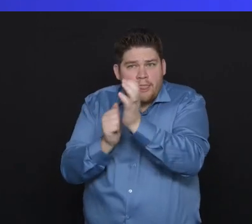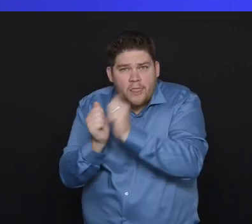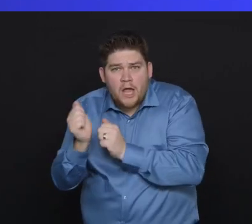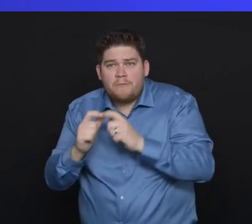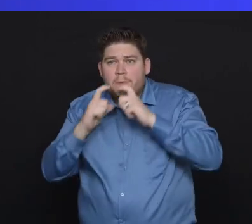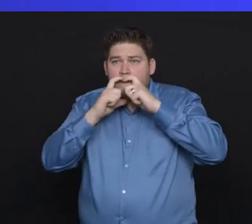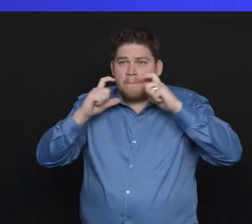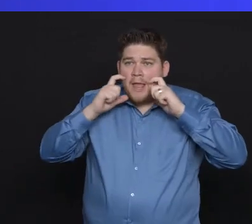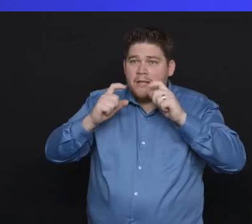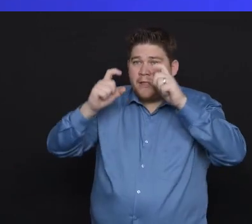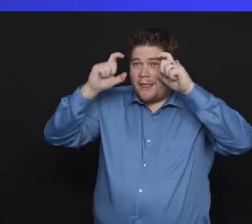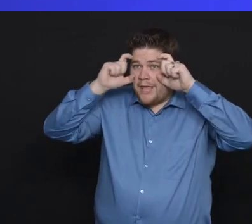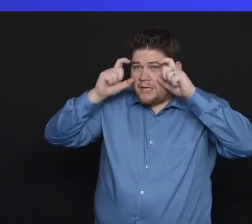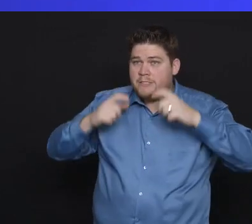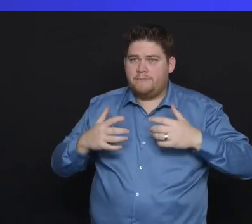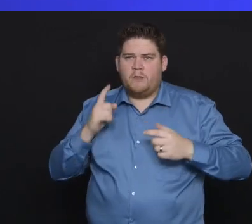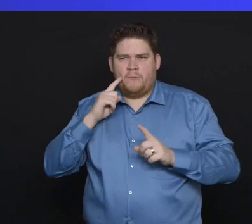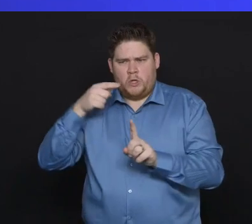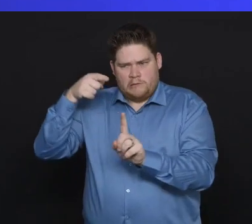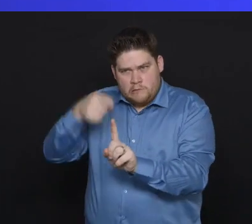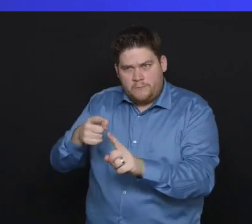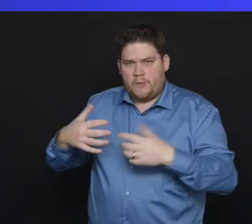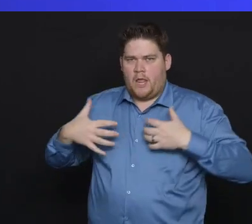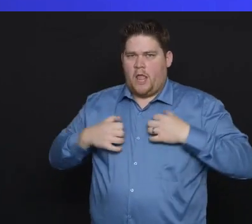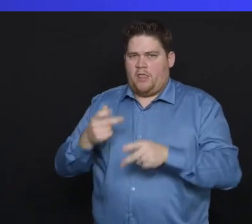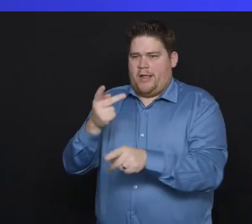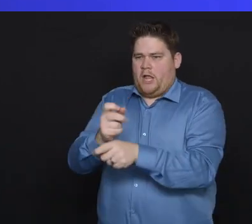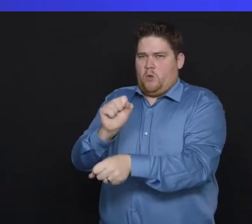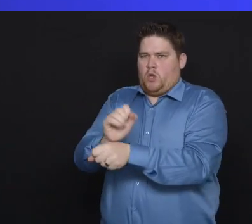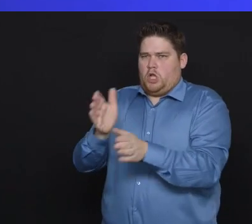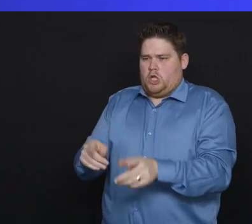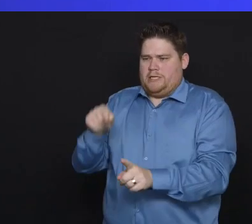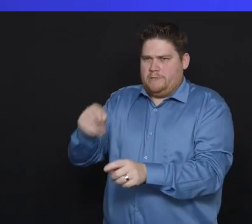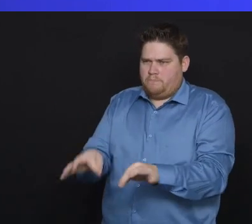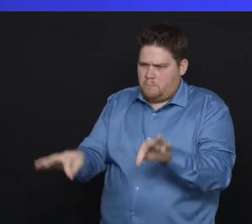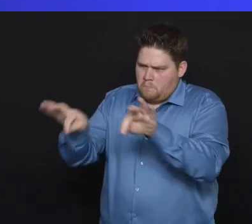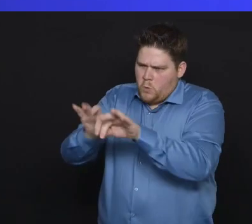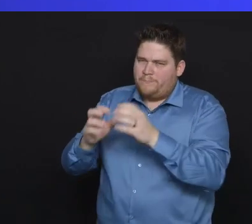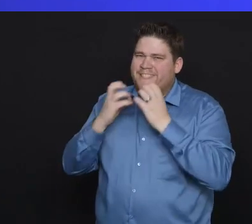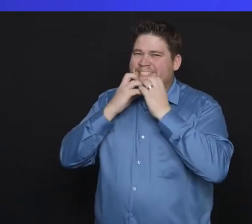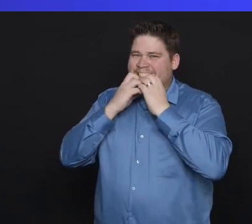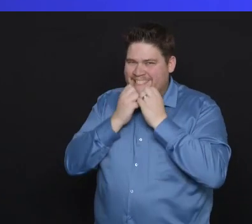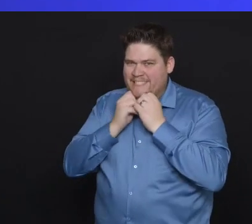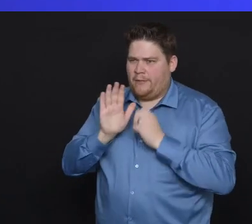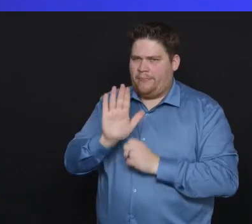equipment for healthcare workers is something that is near and dear to all of us and we have been working relentlessly